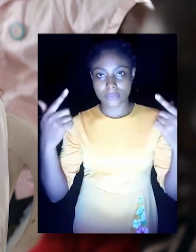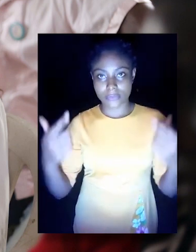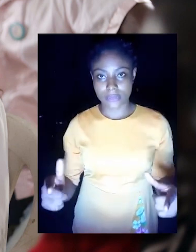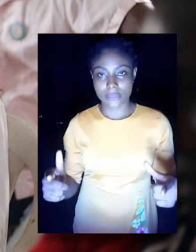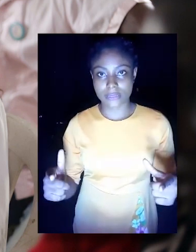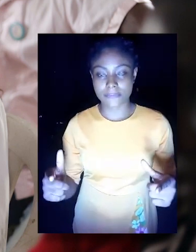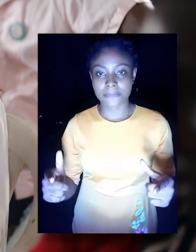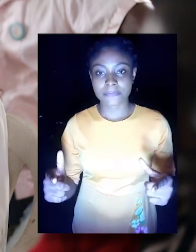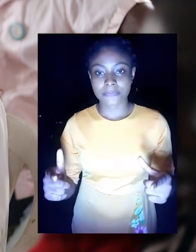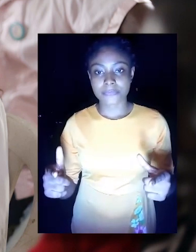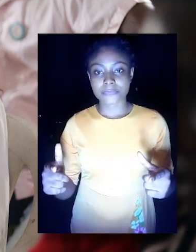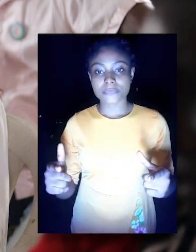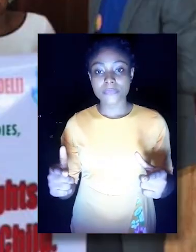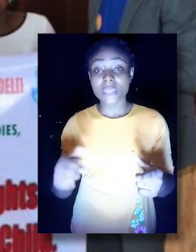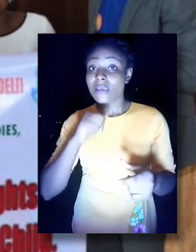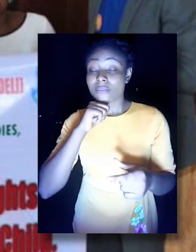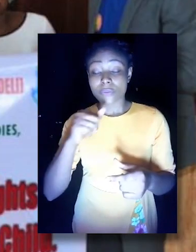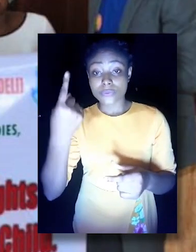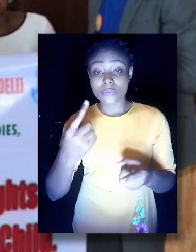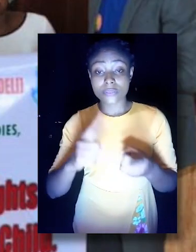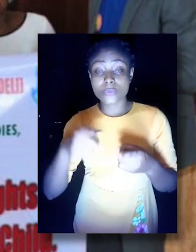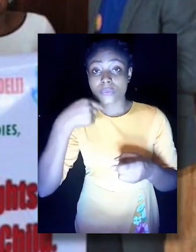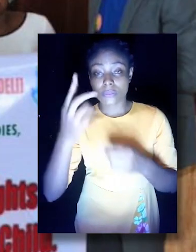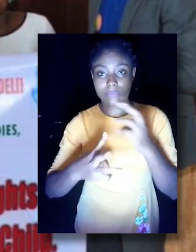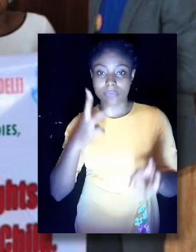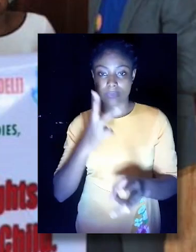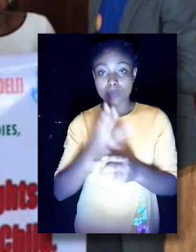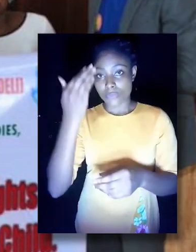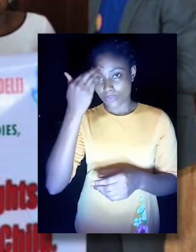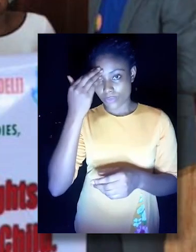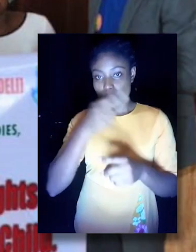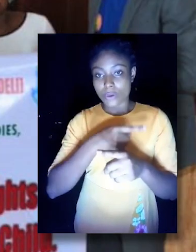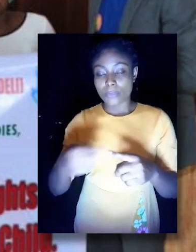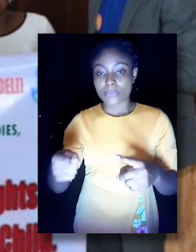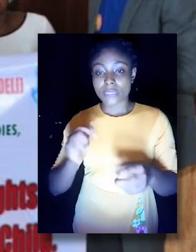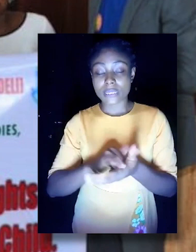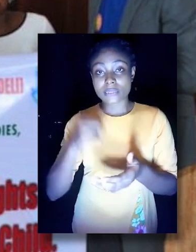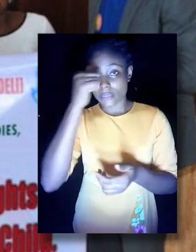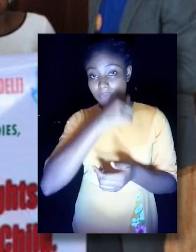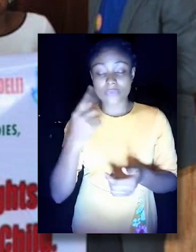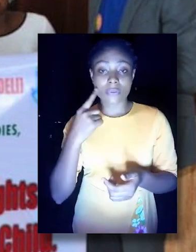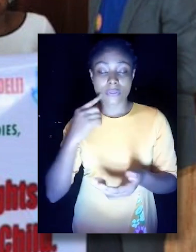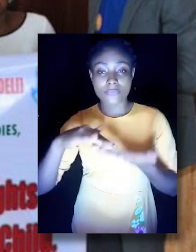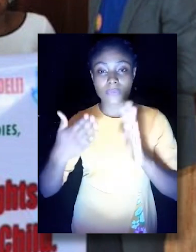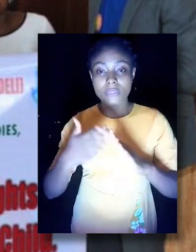indigenous signed languages, not just to let the world know that African Deaf communities